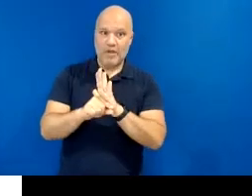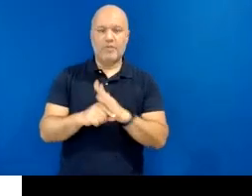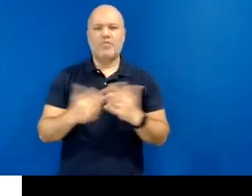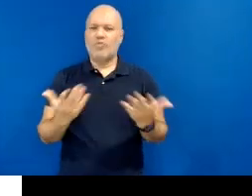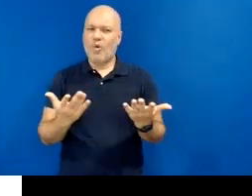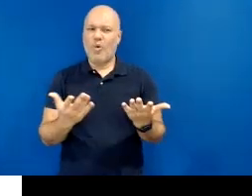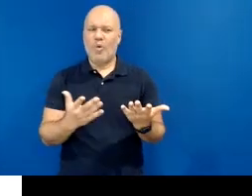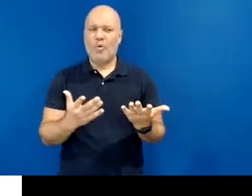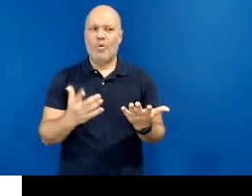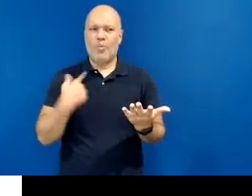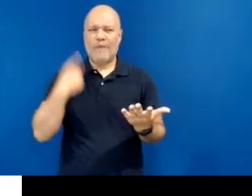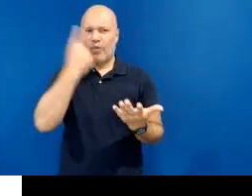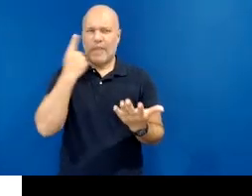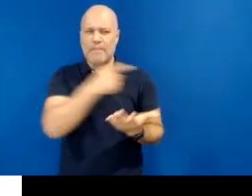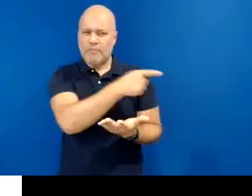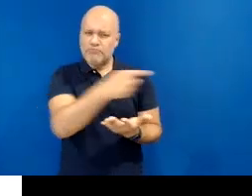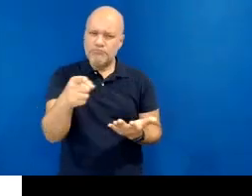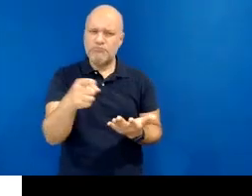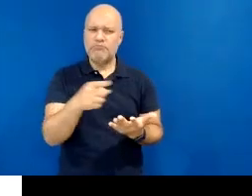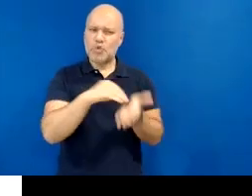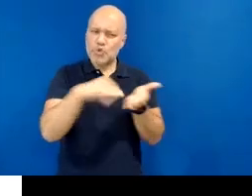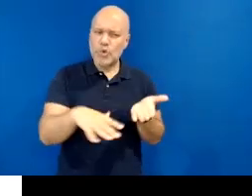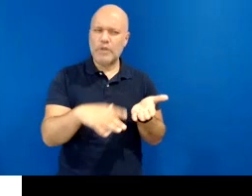So the social justice framework runs